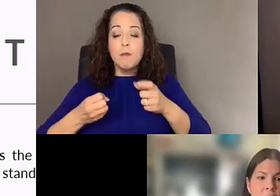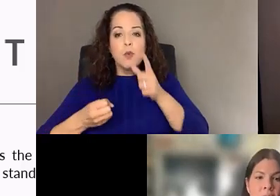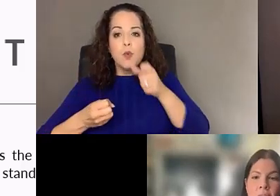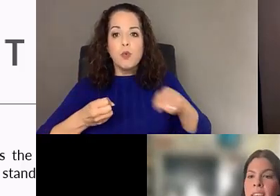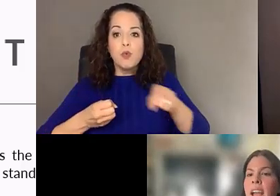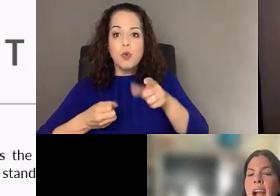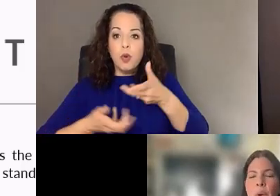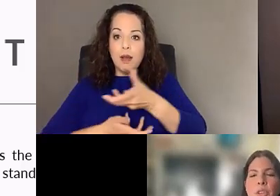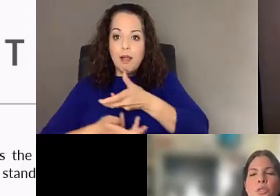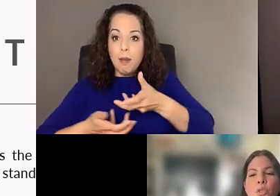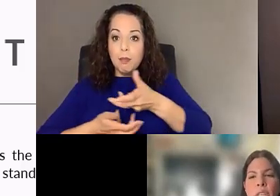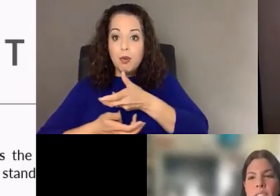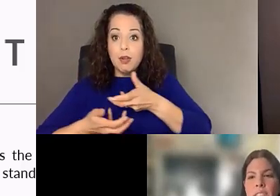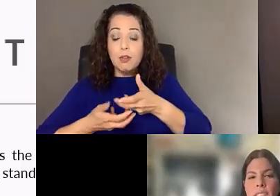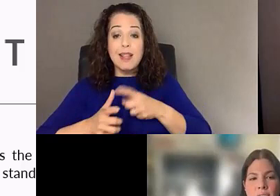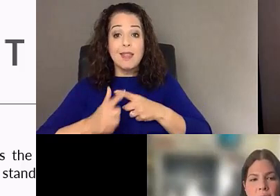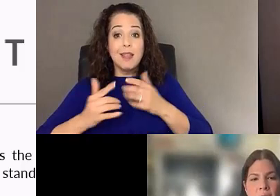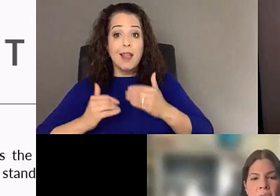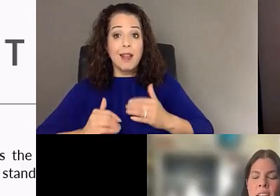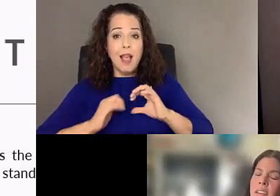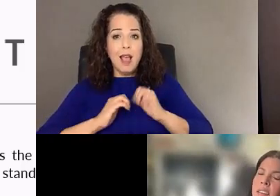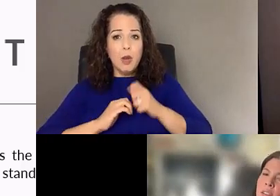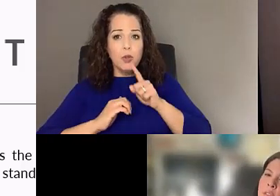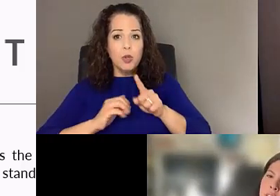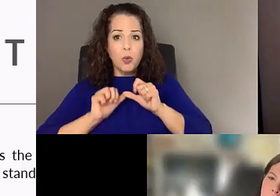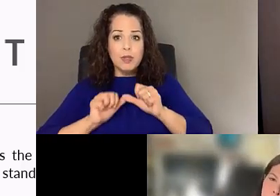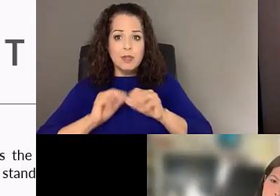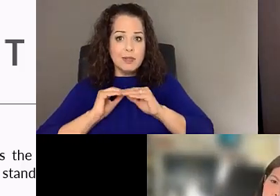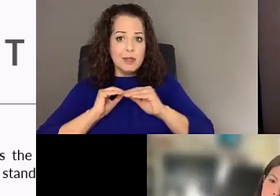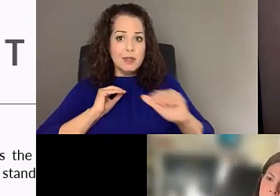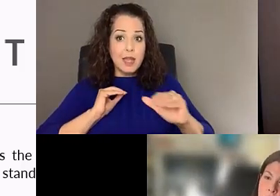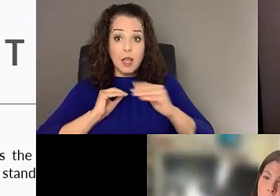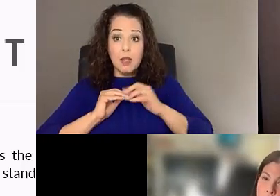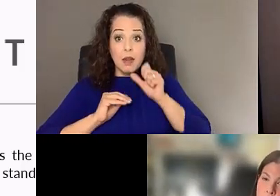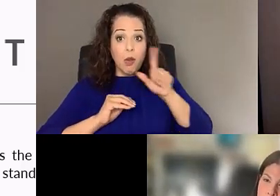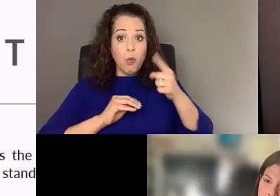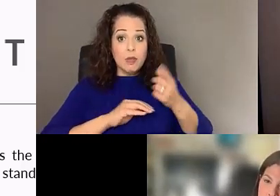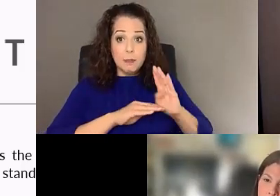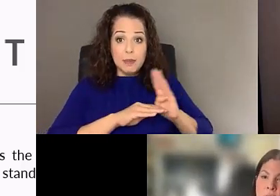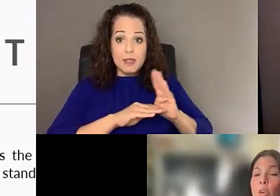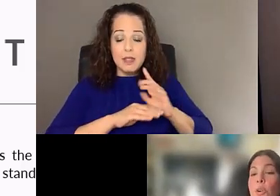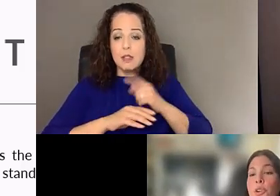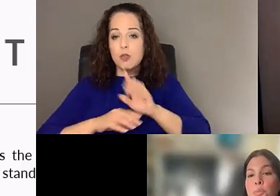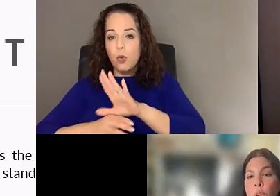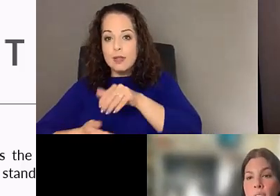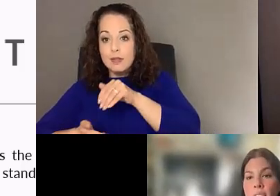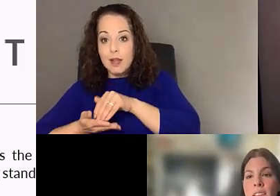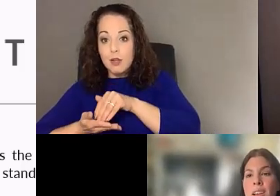And then, how are you going to sustain not only your business, or your center, or your product,